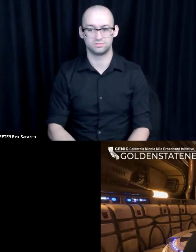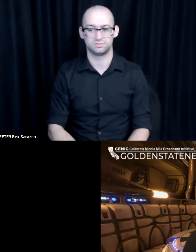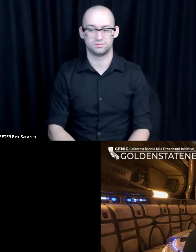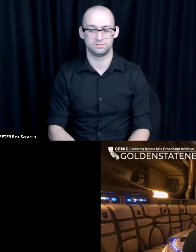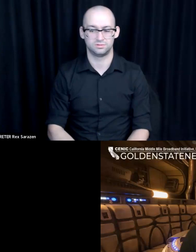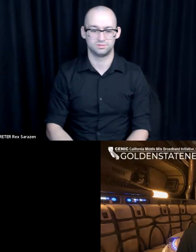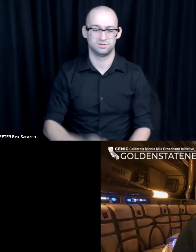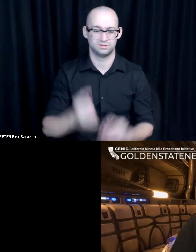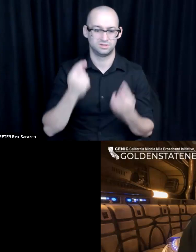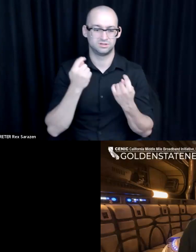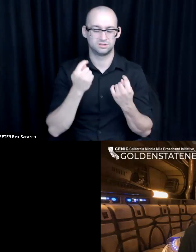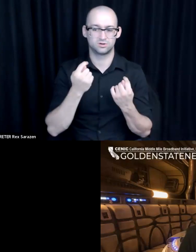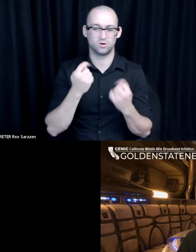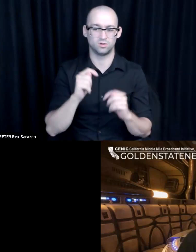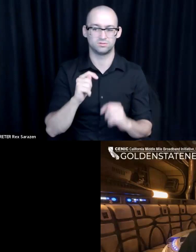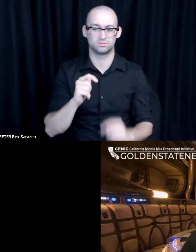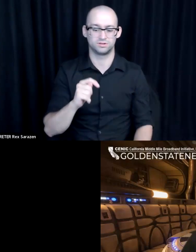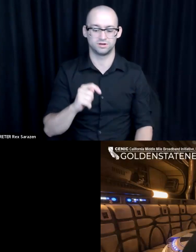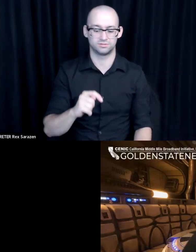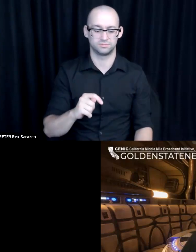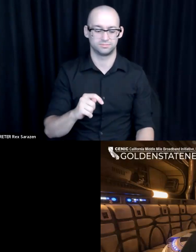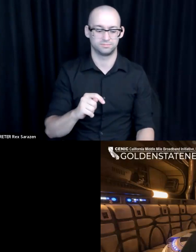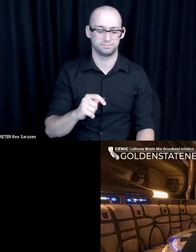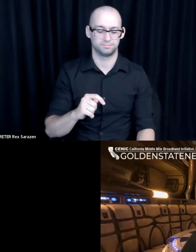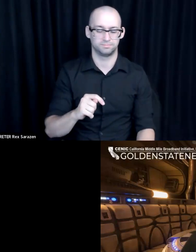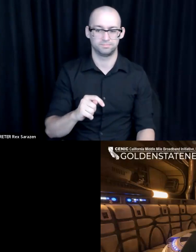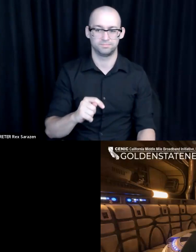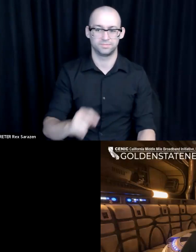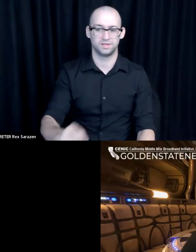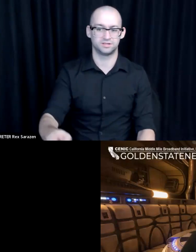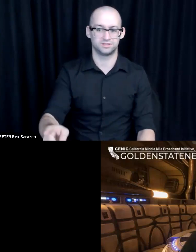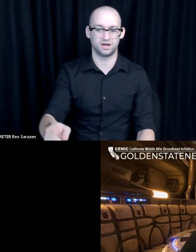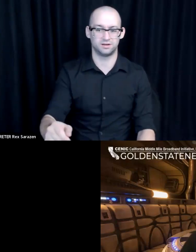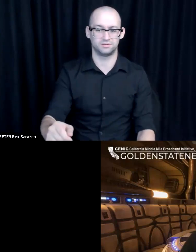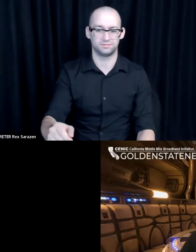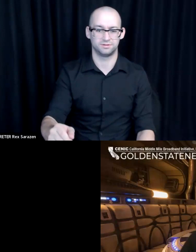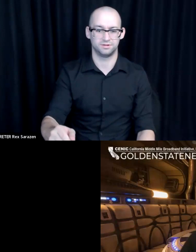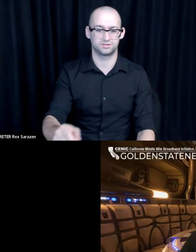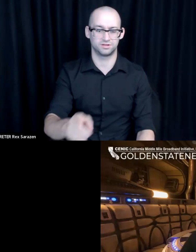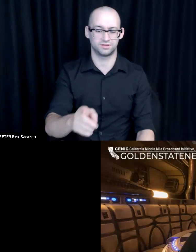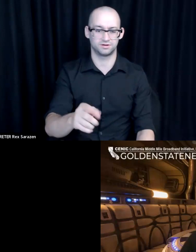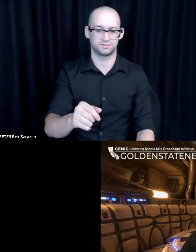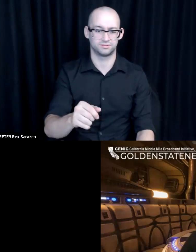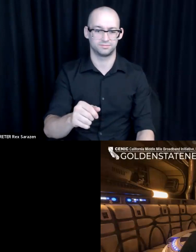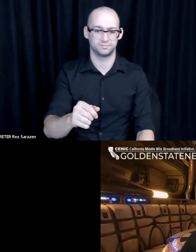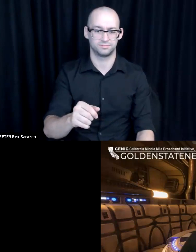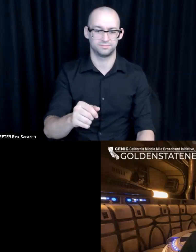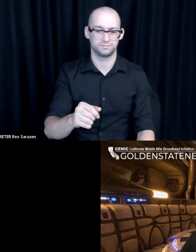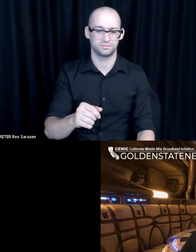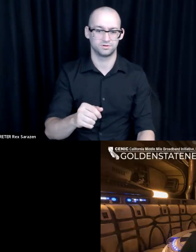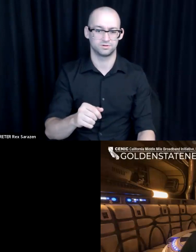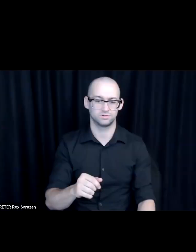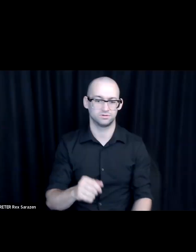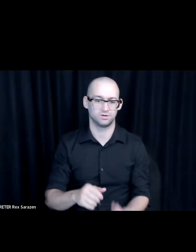we can't because of these problems. And I know we have a cell phone tower funding that I don't,